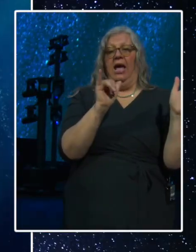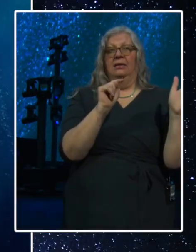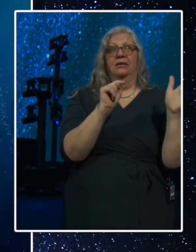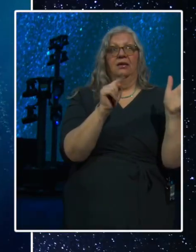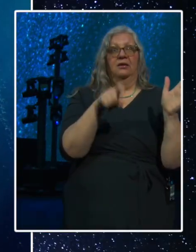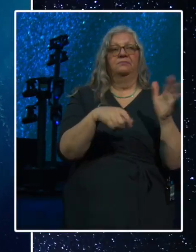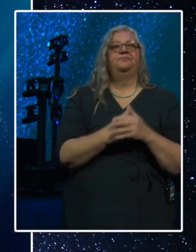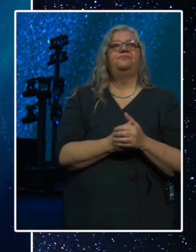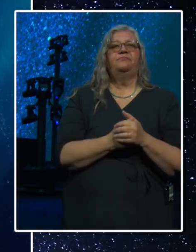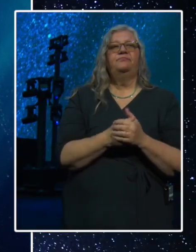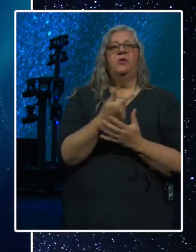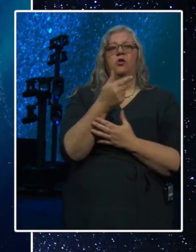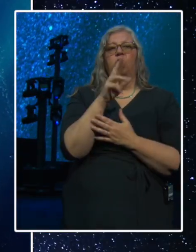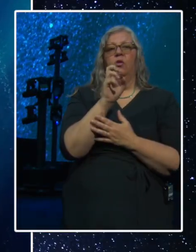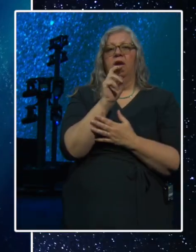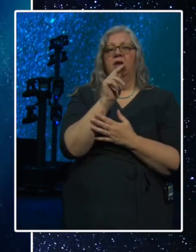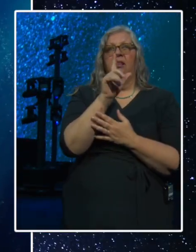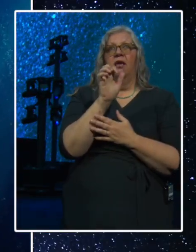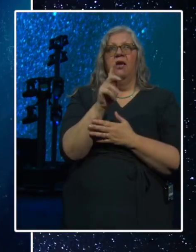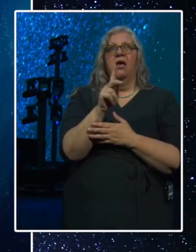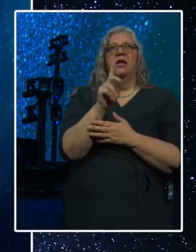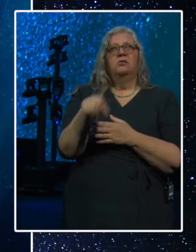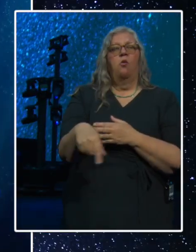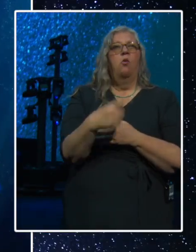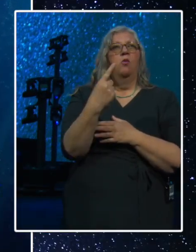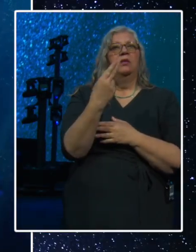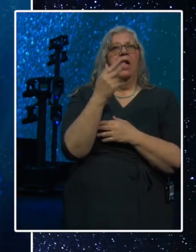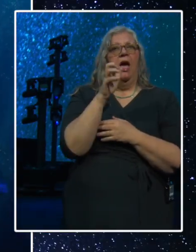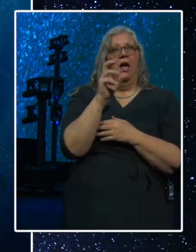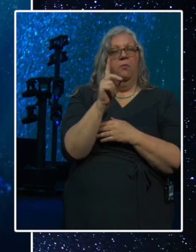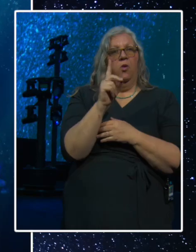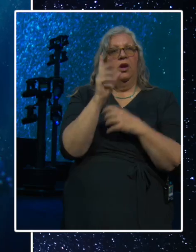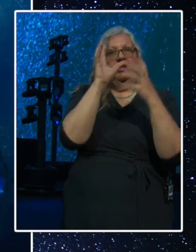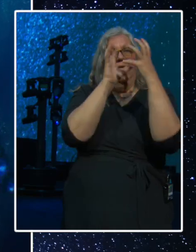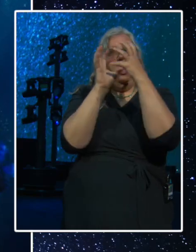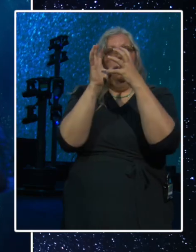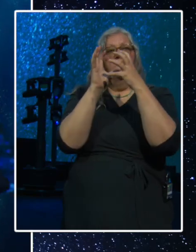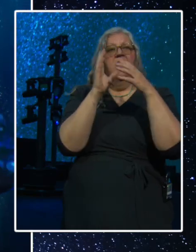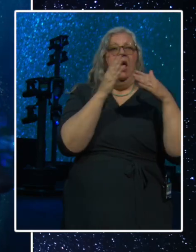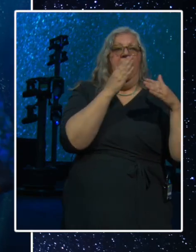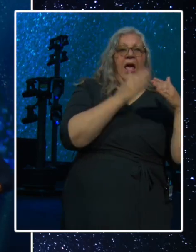GreenLake is the only Hybrid Cloud platform delivering true end-to-end orchestration